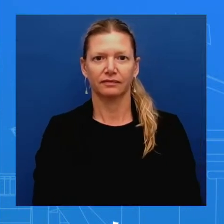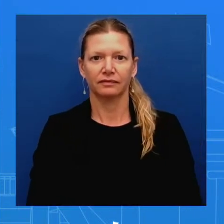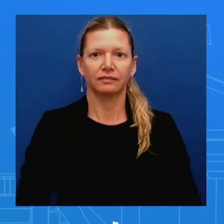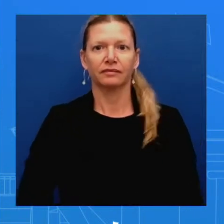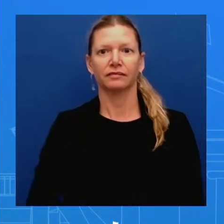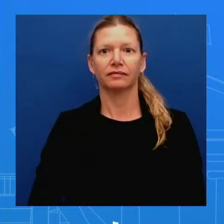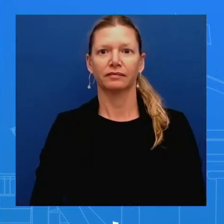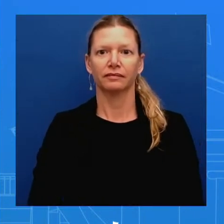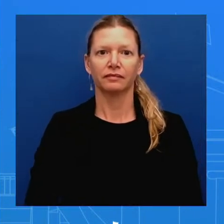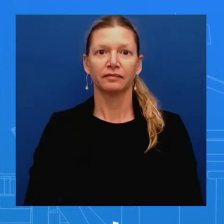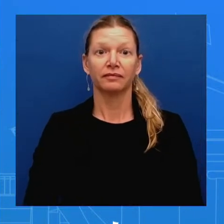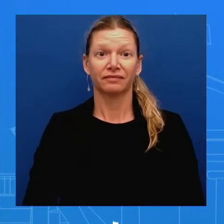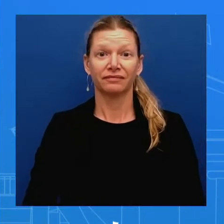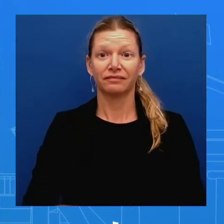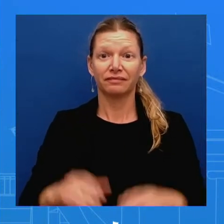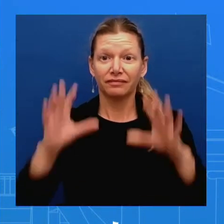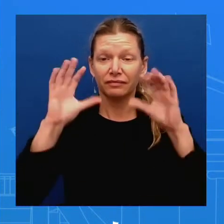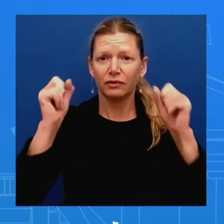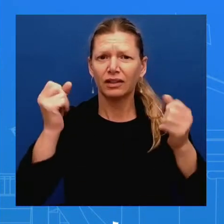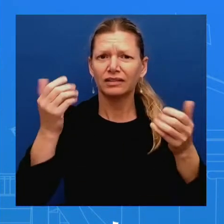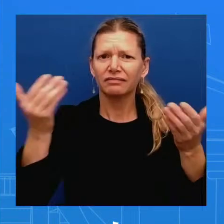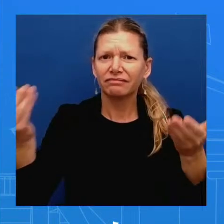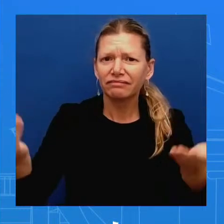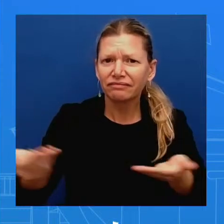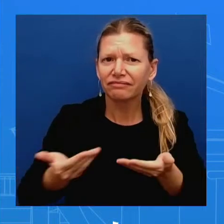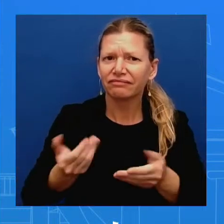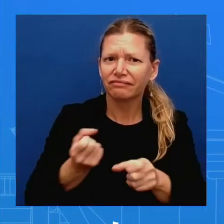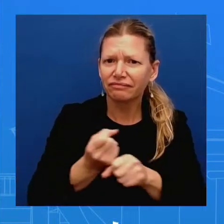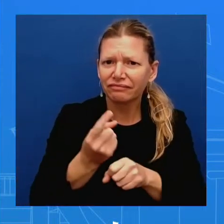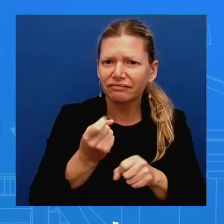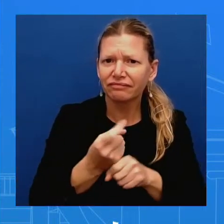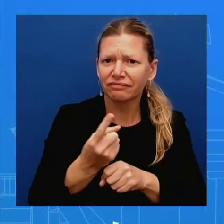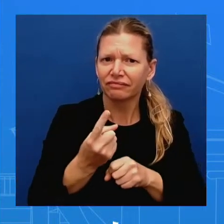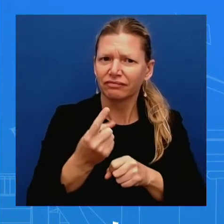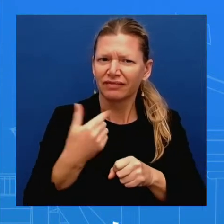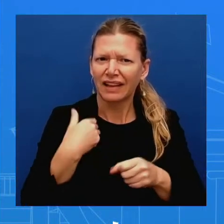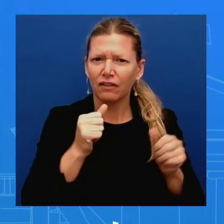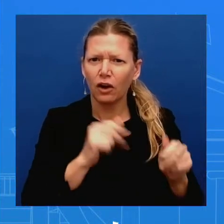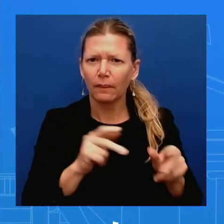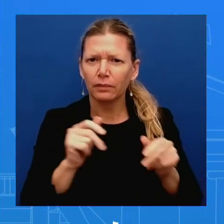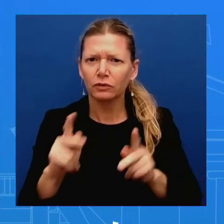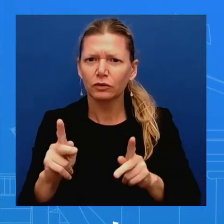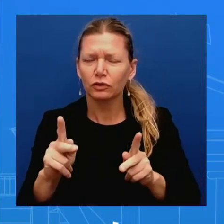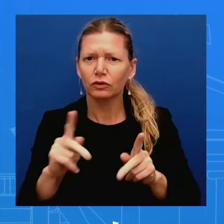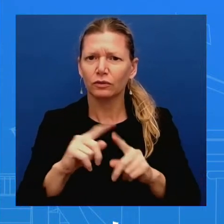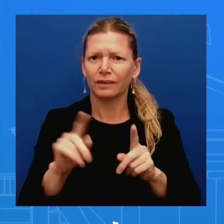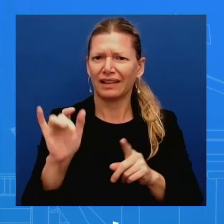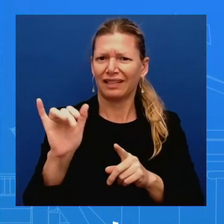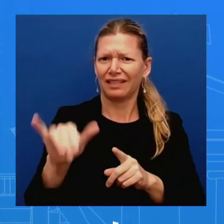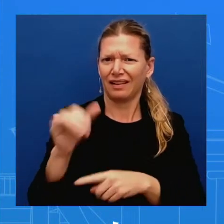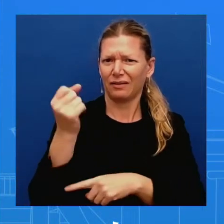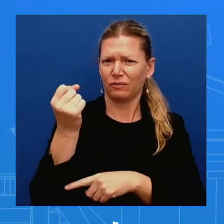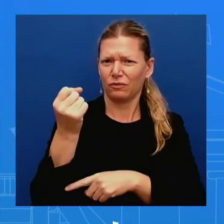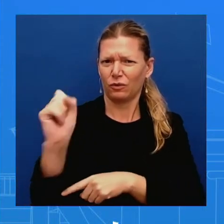even with the possibility of protests, that there's an expectation of, potentially, a calmer reception at Morehouse than elsewhere? Mr. Benjamin: Well, I'll tell you,